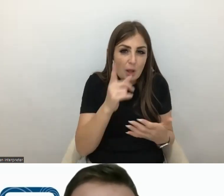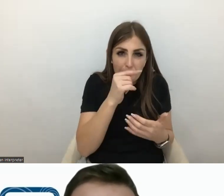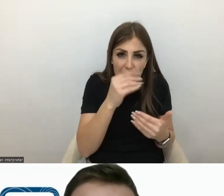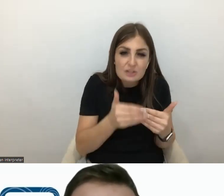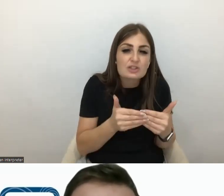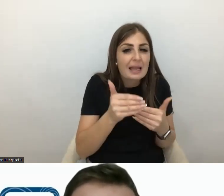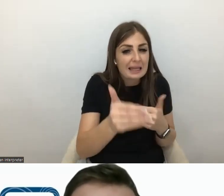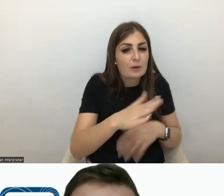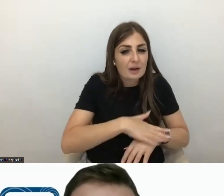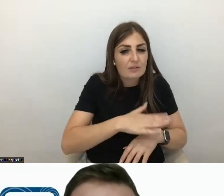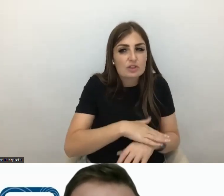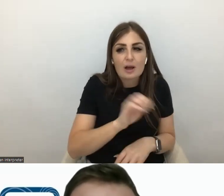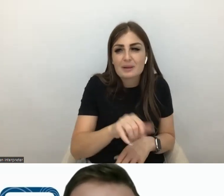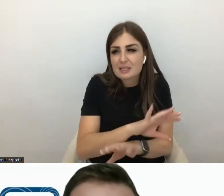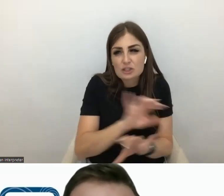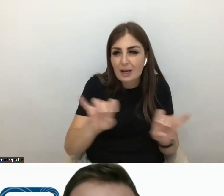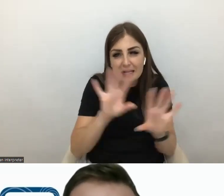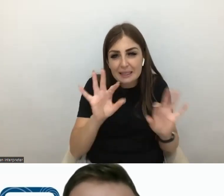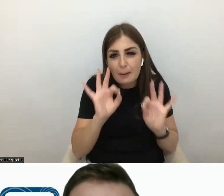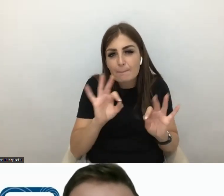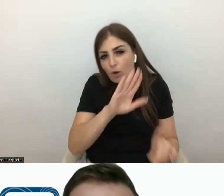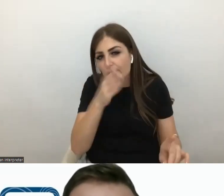There's not a clear time frame that has been given.